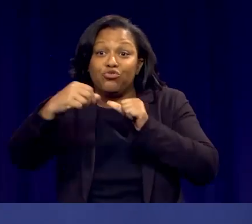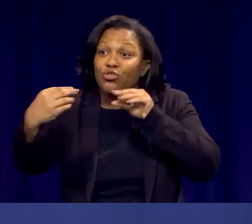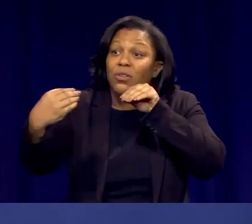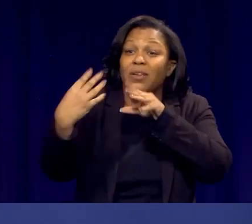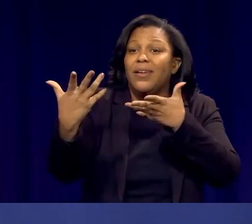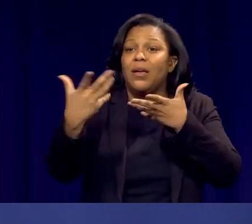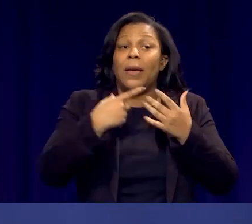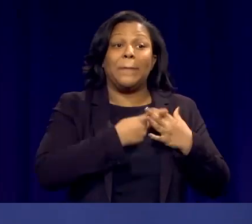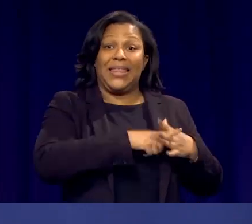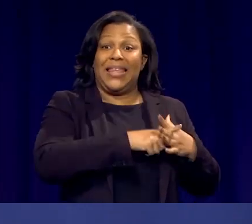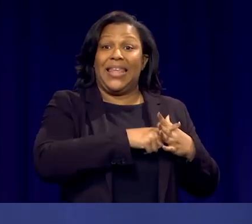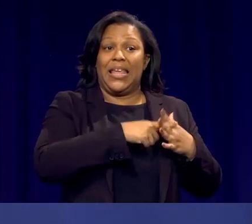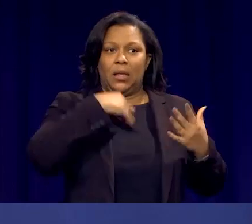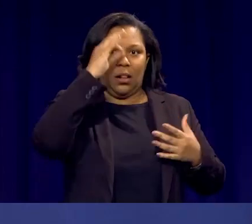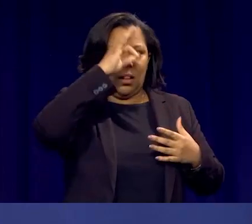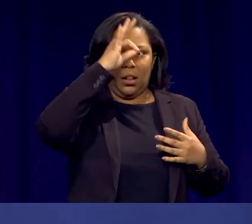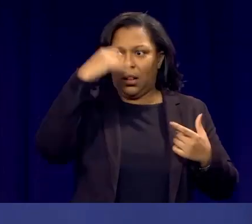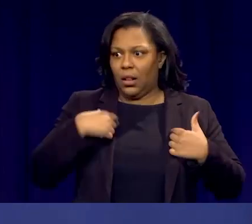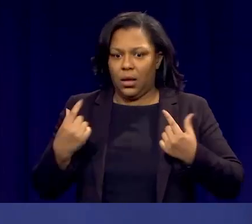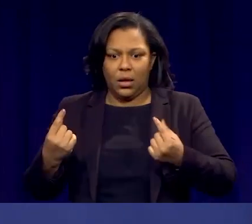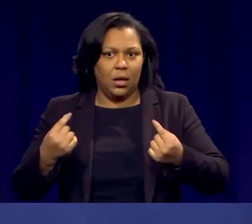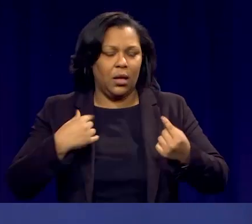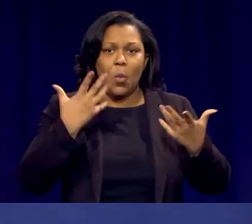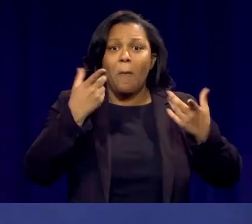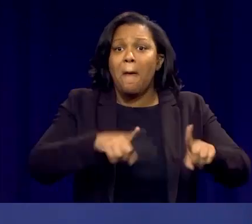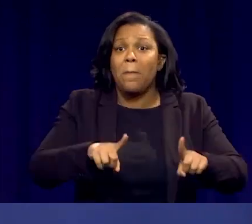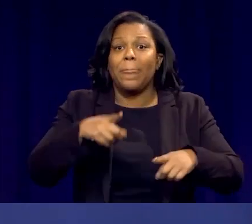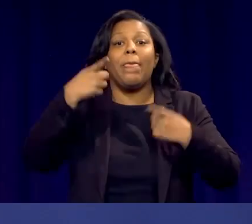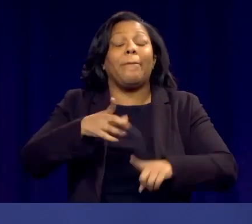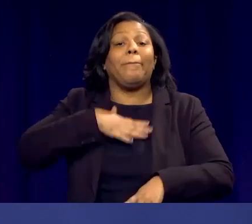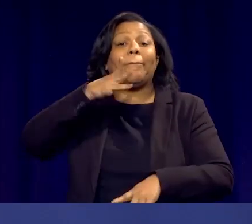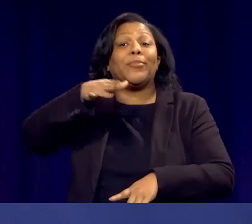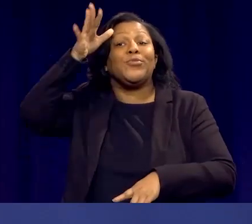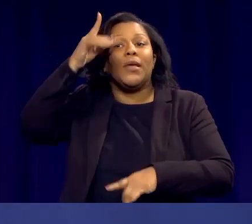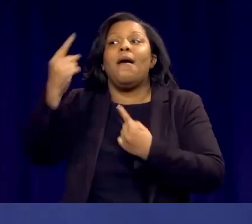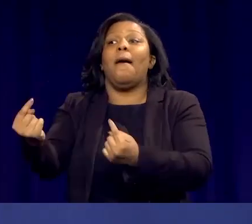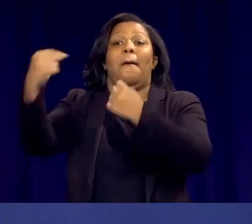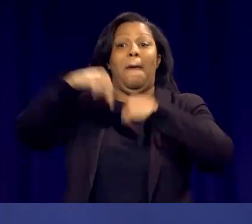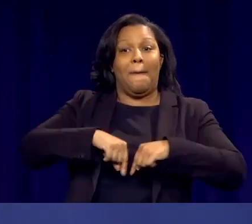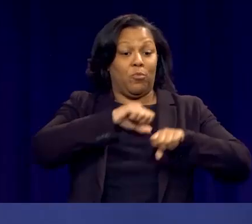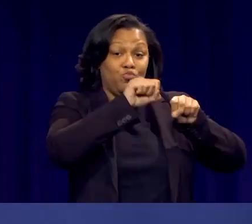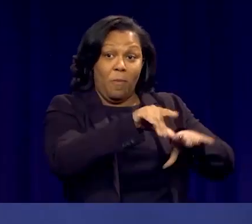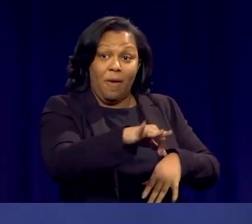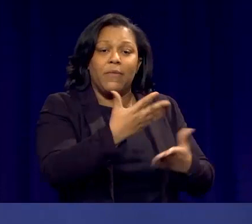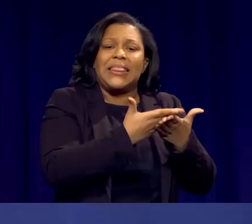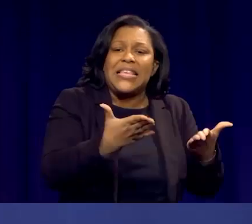And especially at first when we didn't know what was going on. My parents, they would come and drop things off, or text me, letting me know they're there,